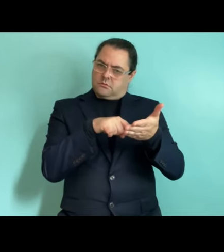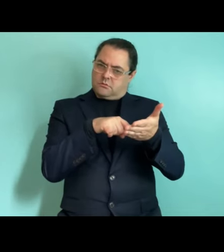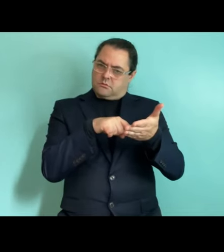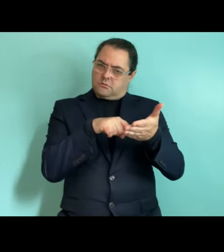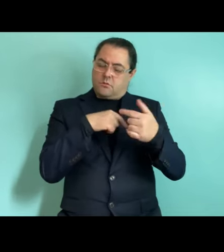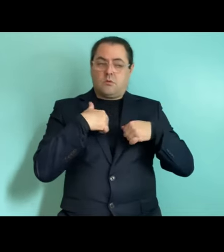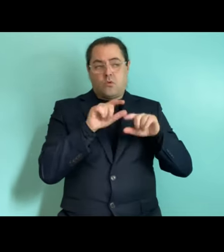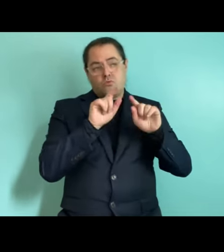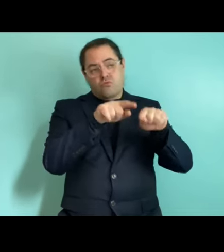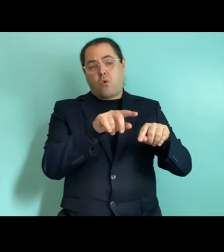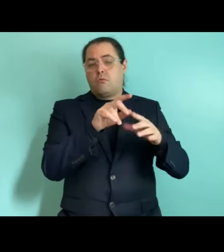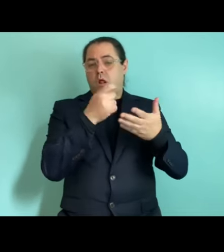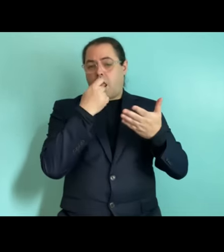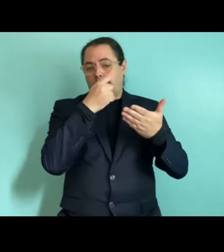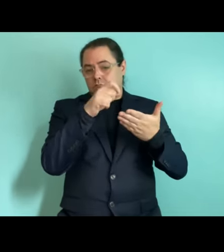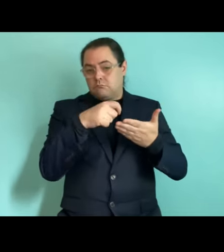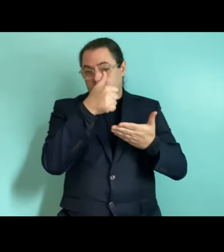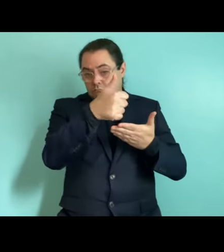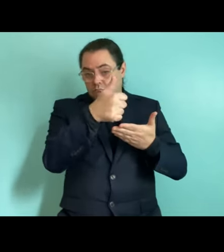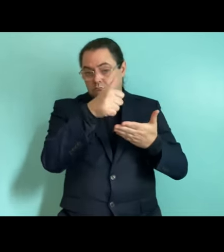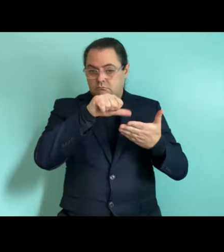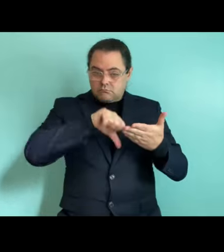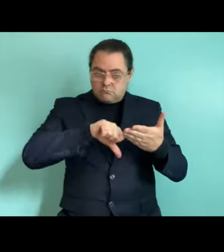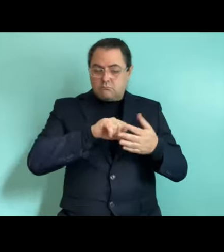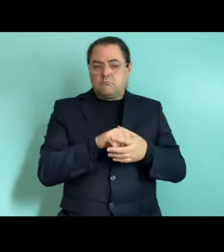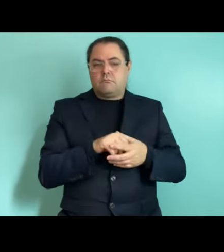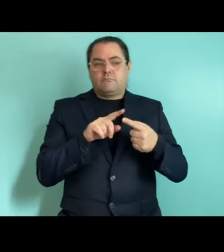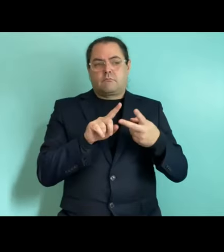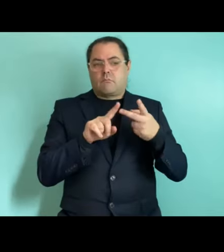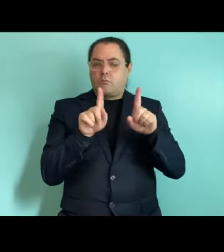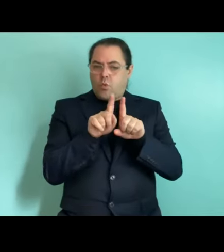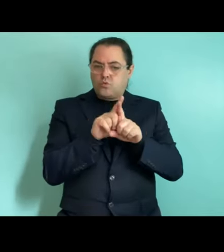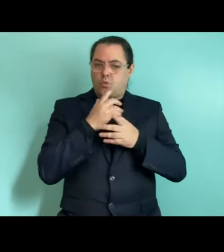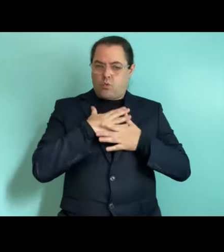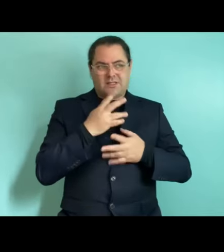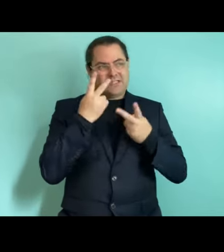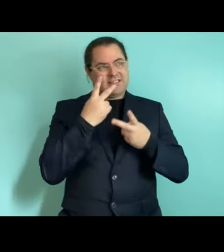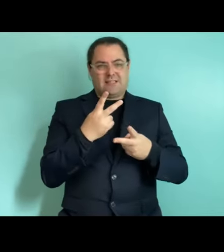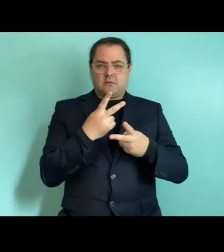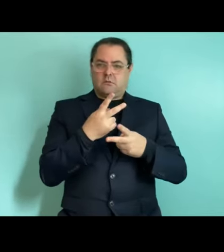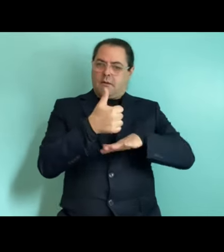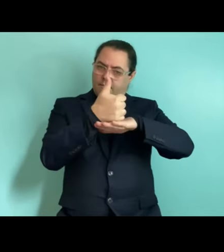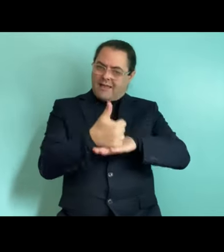on no Occupational Safety and Health alone, but to also ensure that the basic accessibility